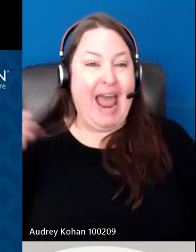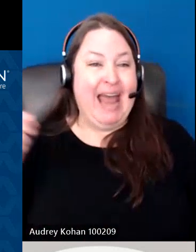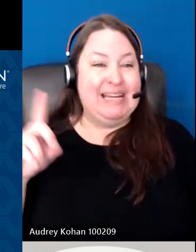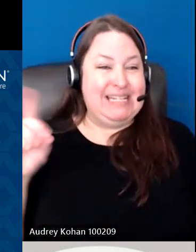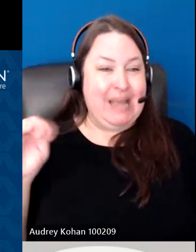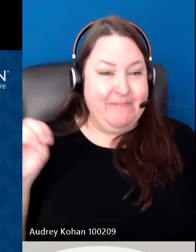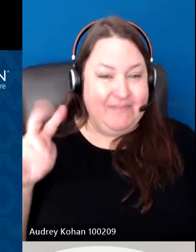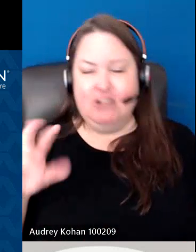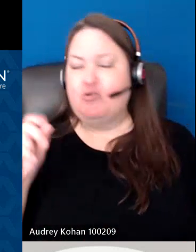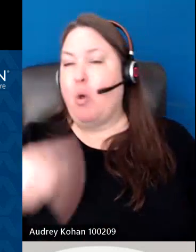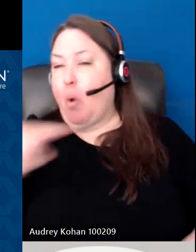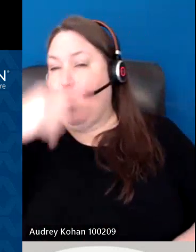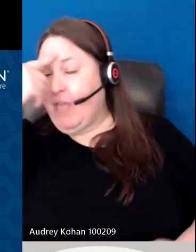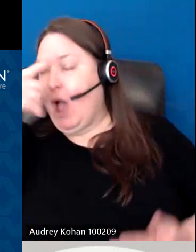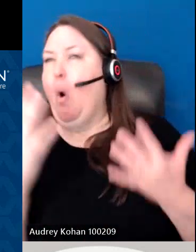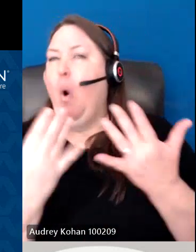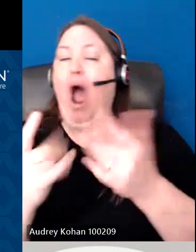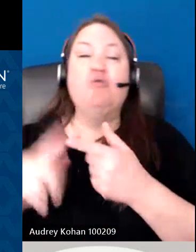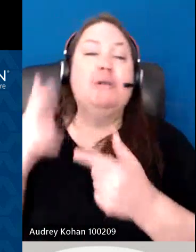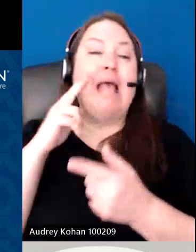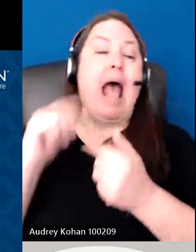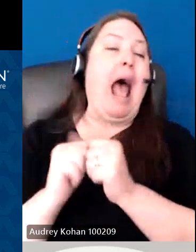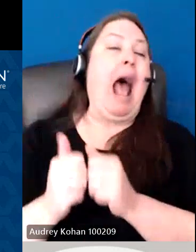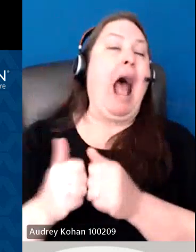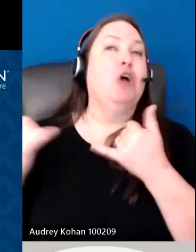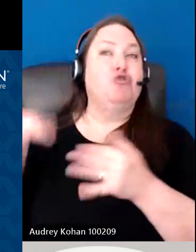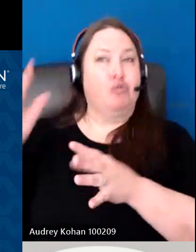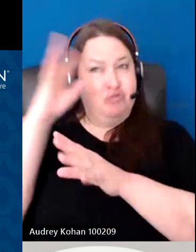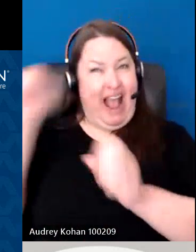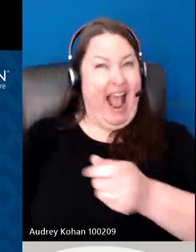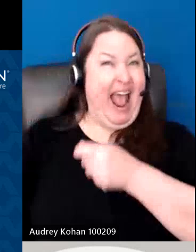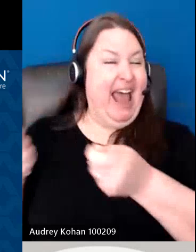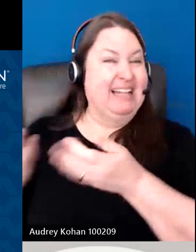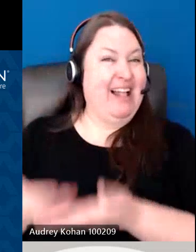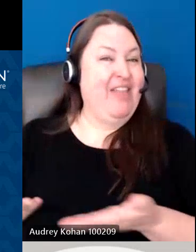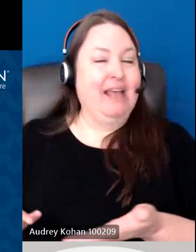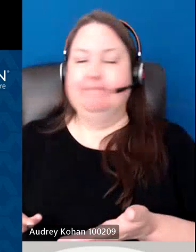you thinking of let's wait to see how the current Administration handles things it's important to